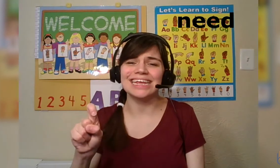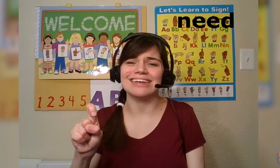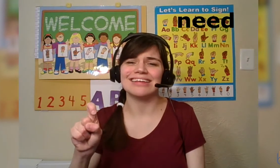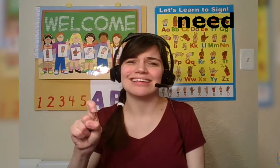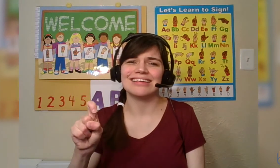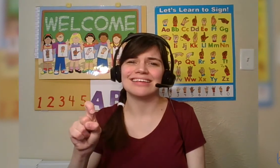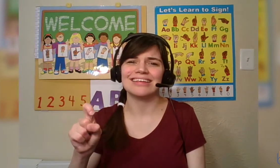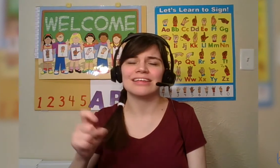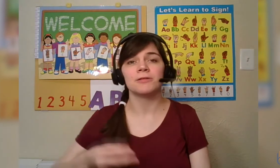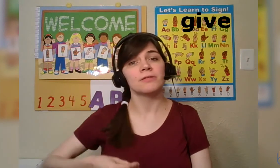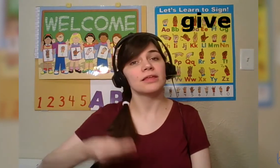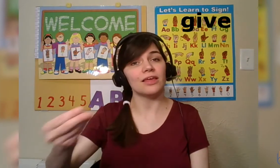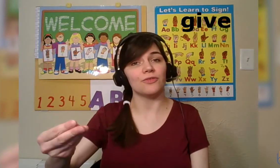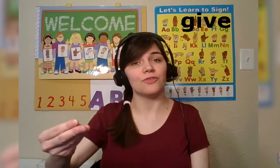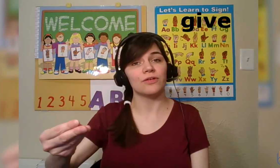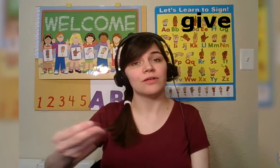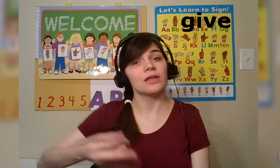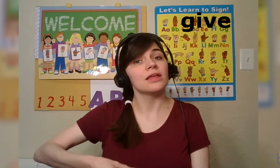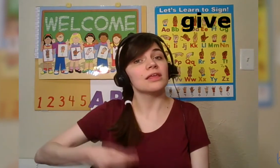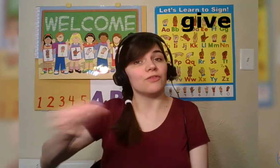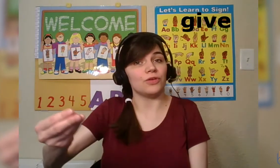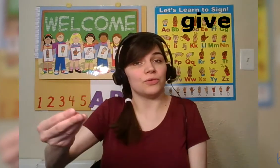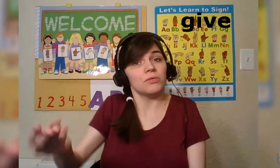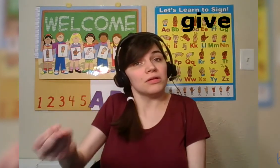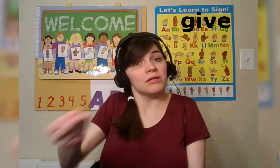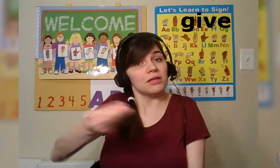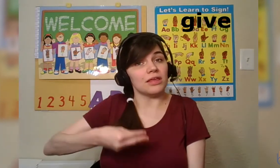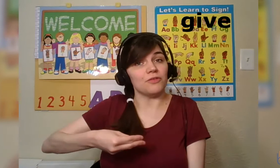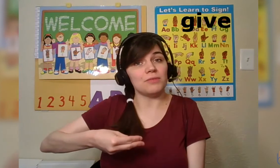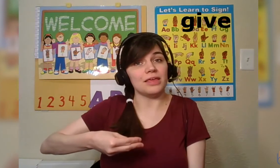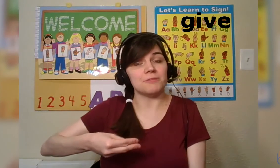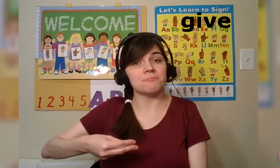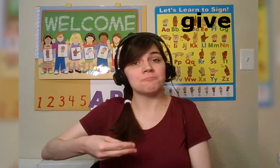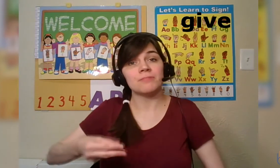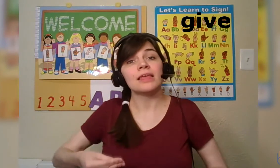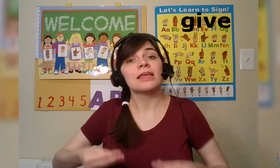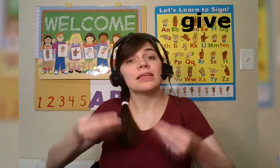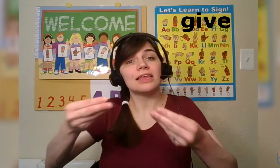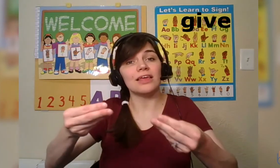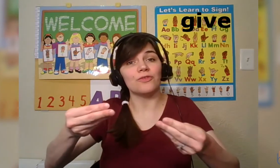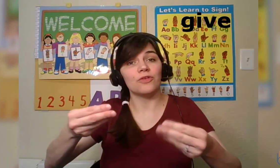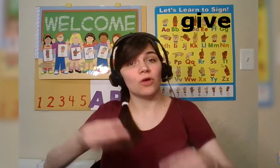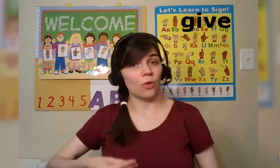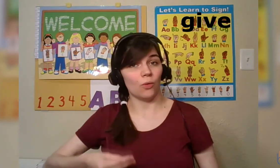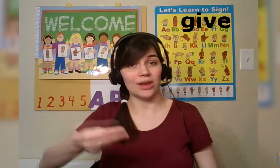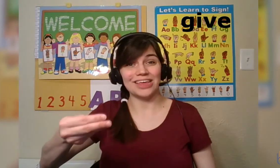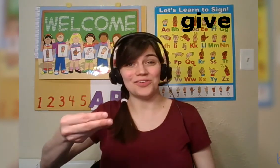Give. Give you. Give me. Give or give.